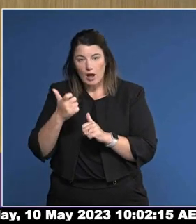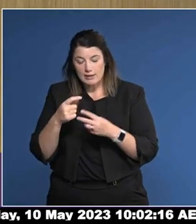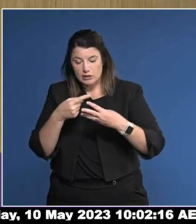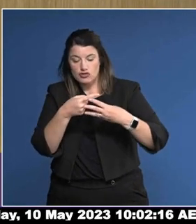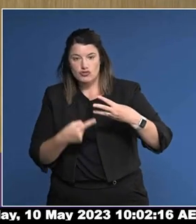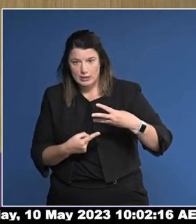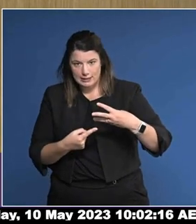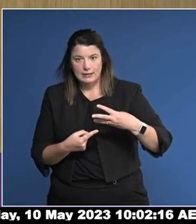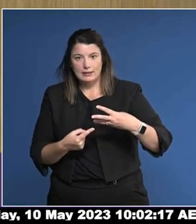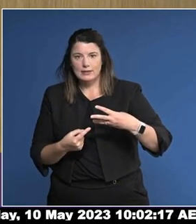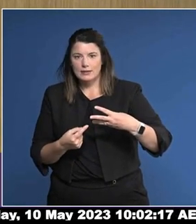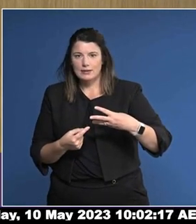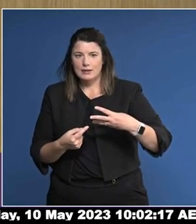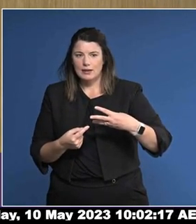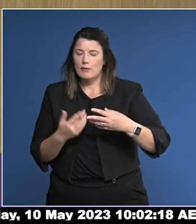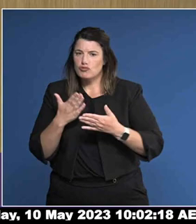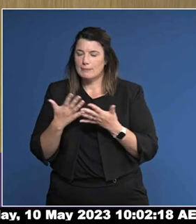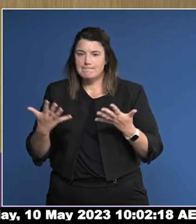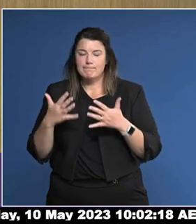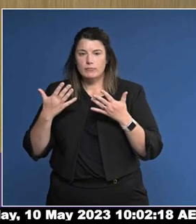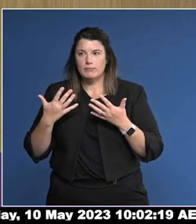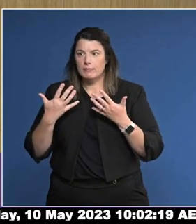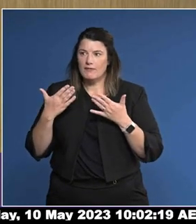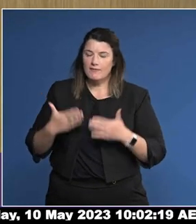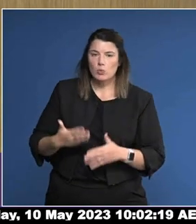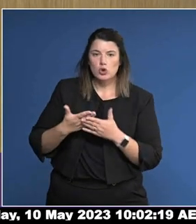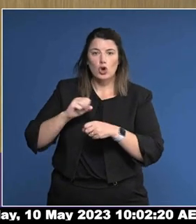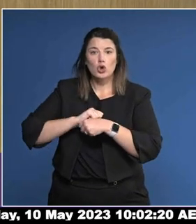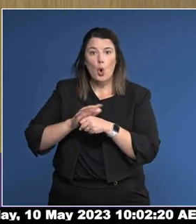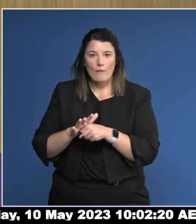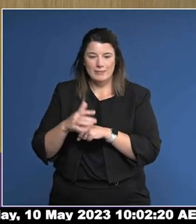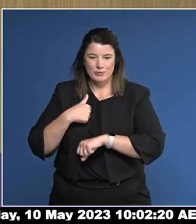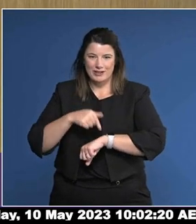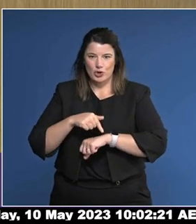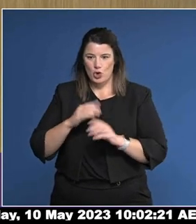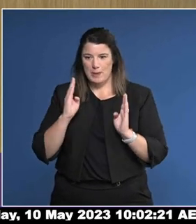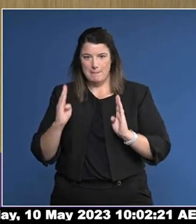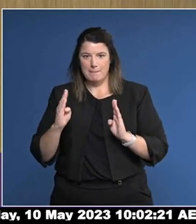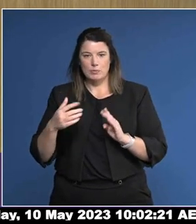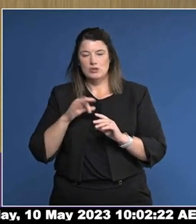So, it was very COVID-focused because of the period of disengagement from school during